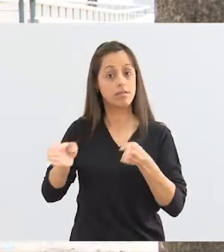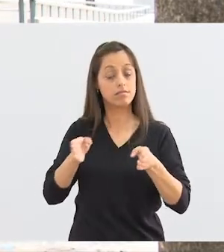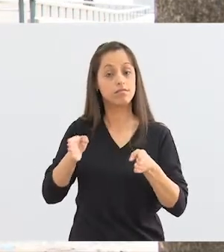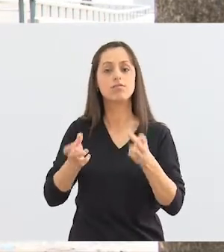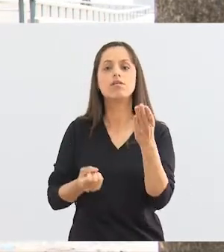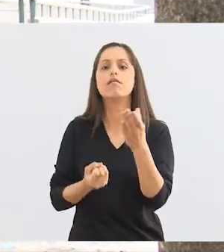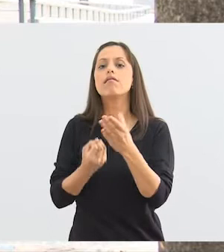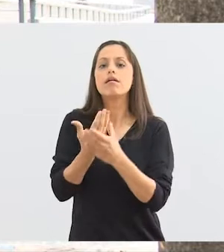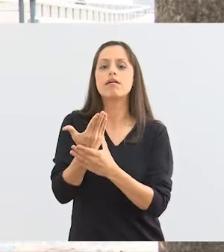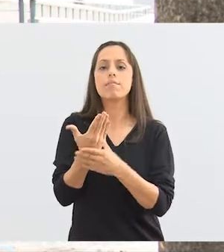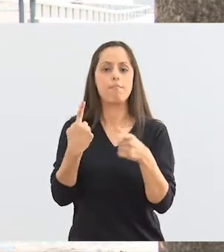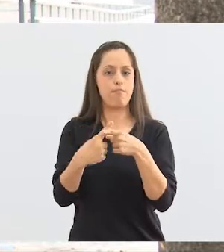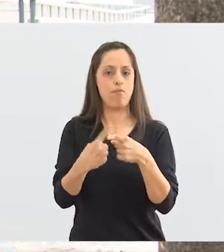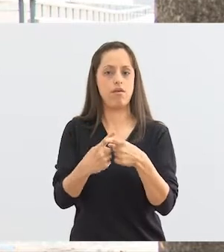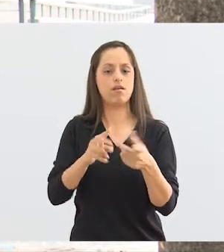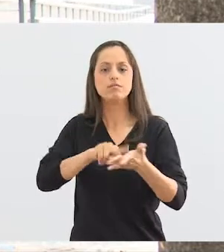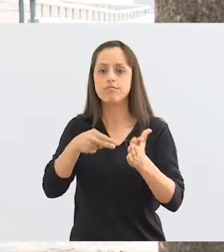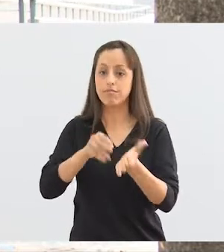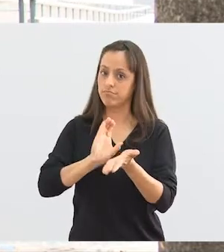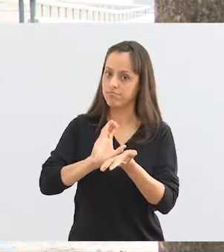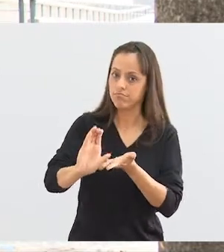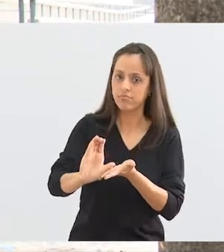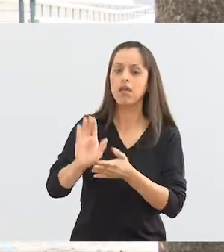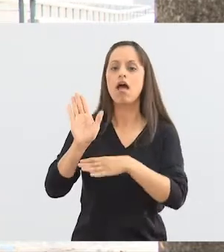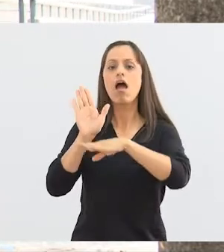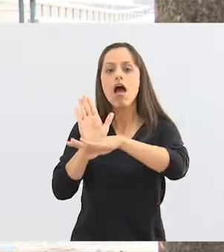food assistance, transportation assistance, and others